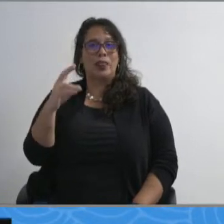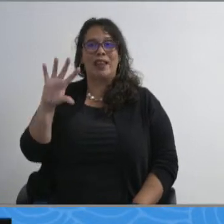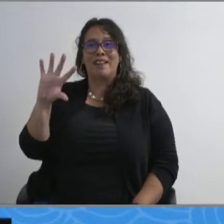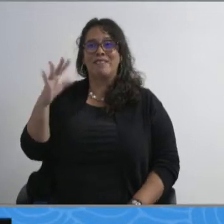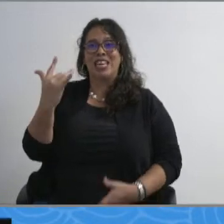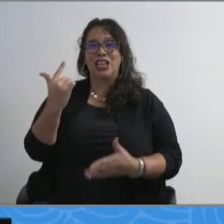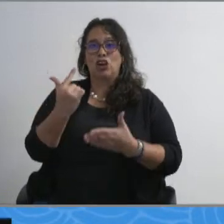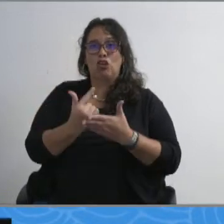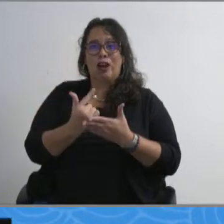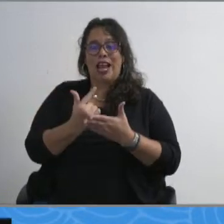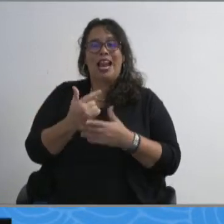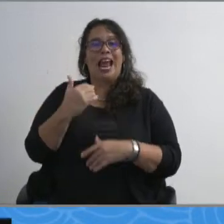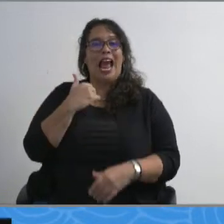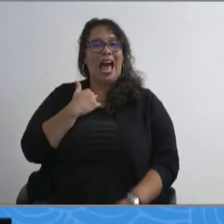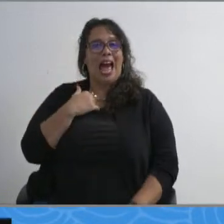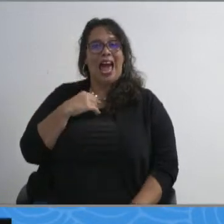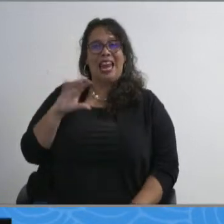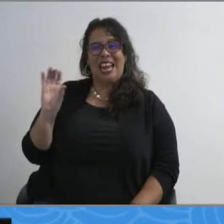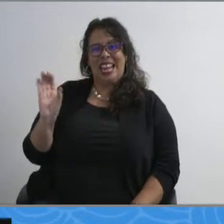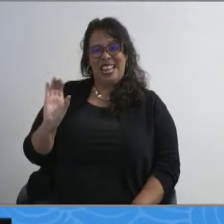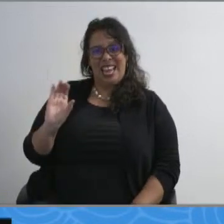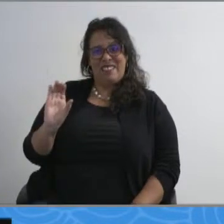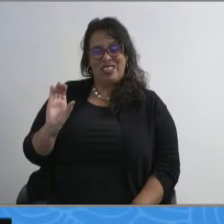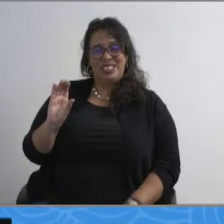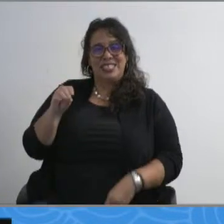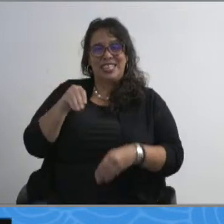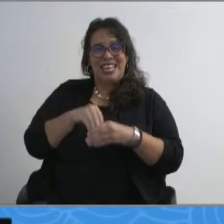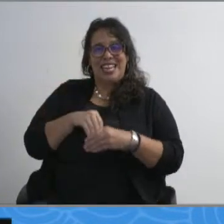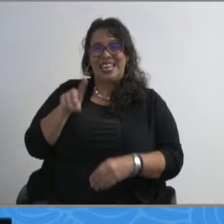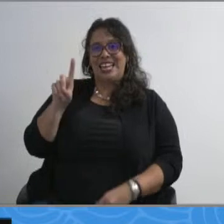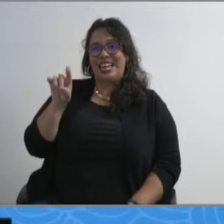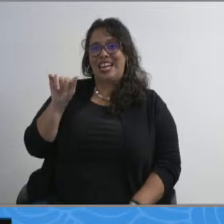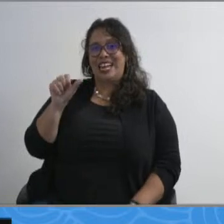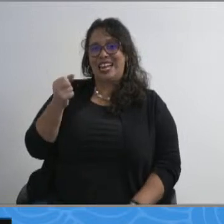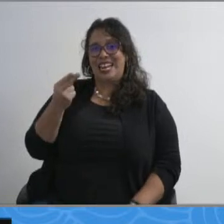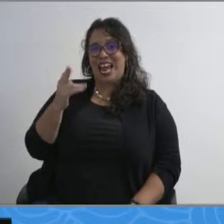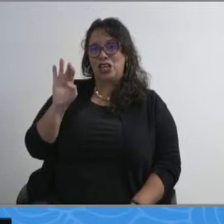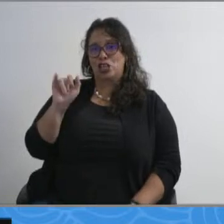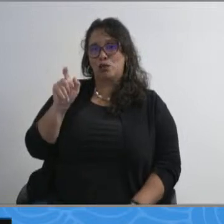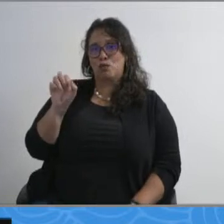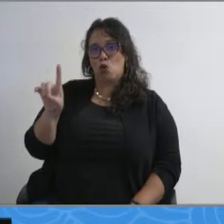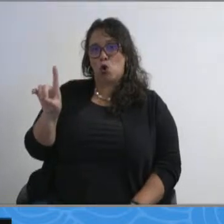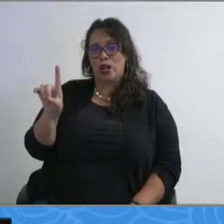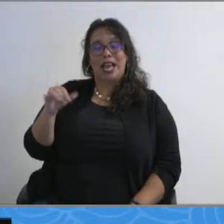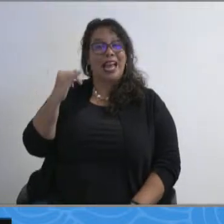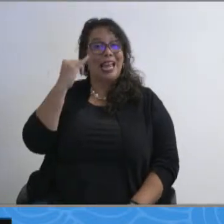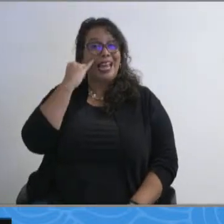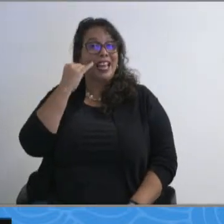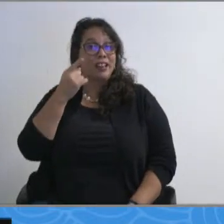in their Canvas dashboard. And not only did the fifth graders get it, but if you are a parent observer, then you also have it in your phone